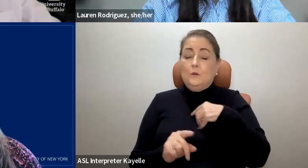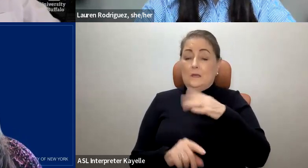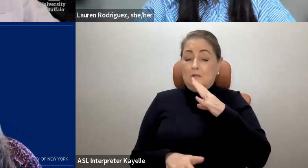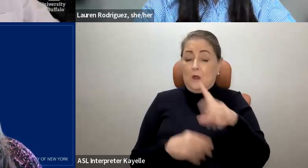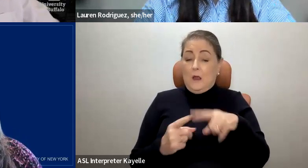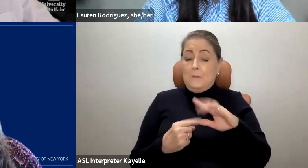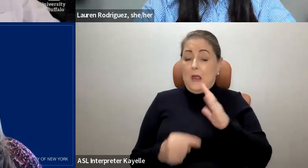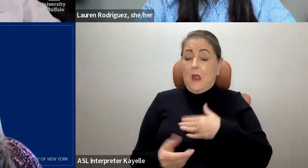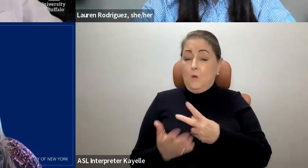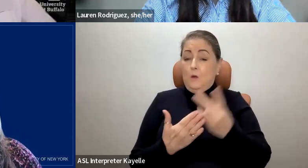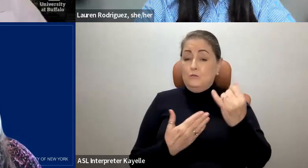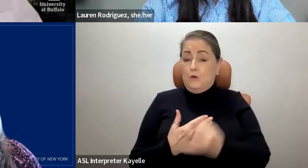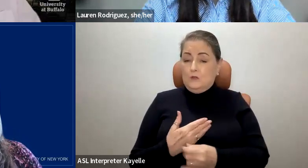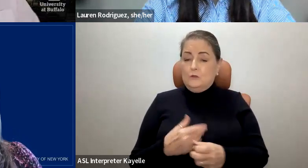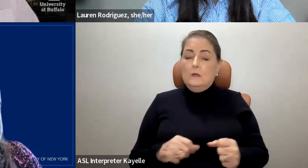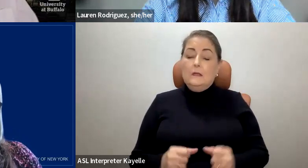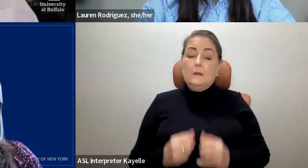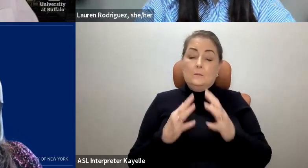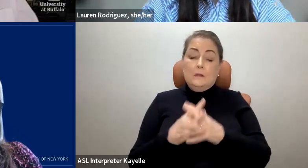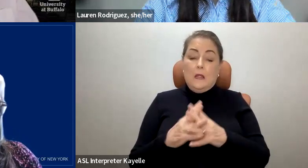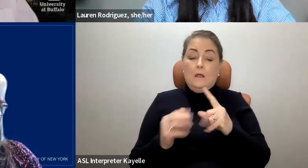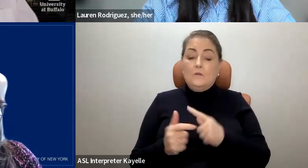which is our implementation of Brightspace across the system.